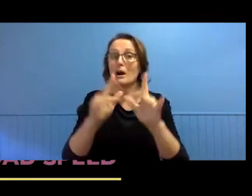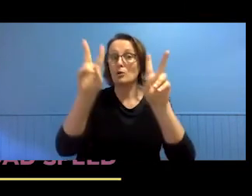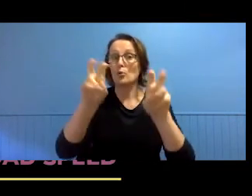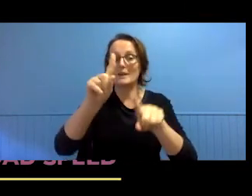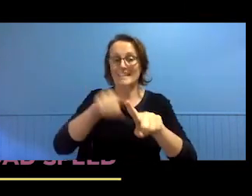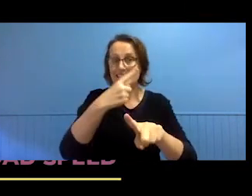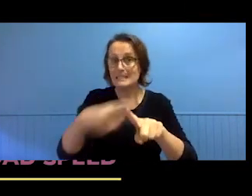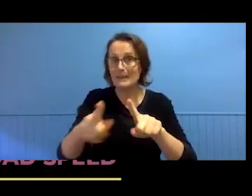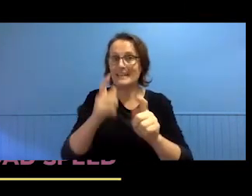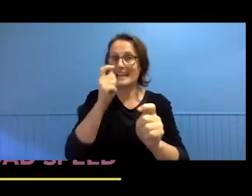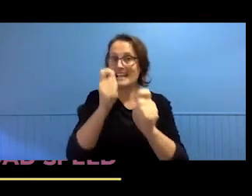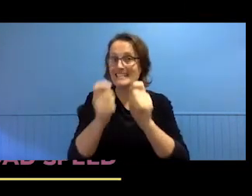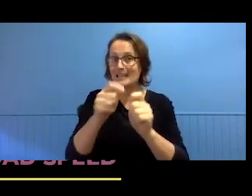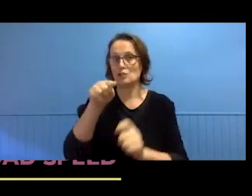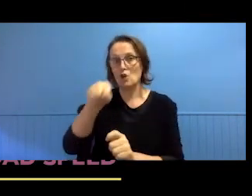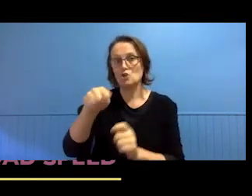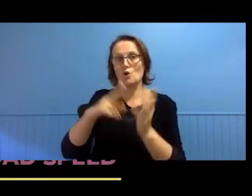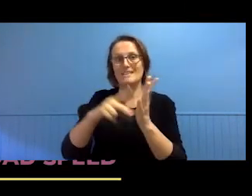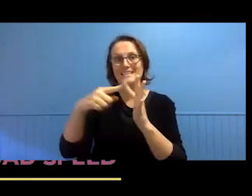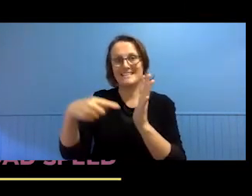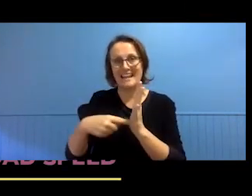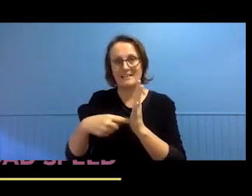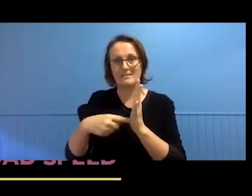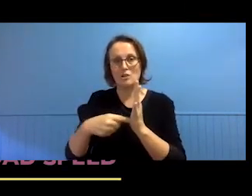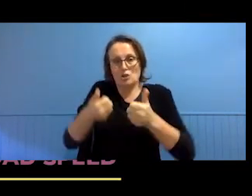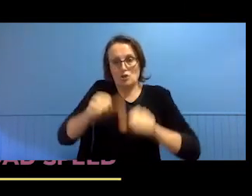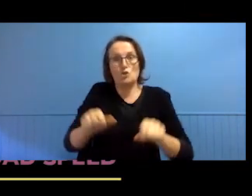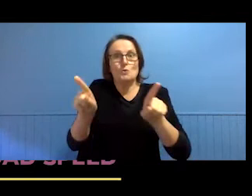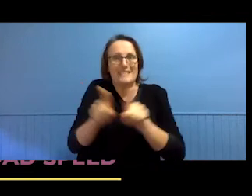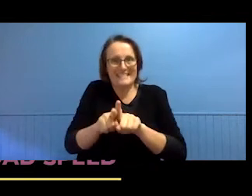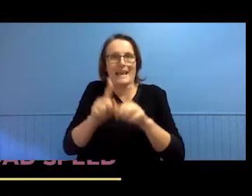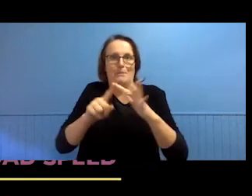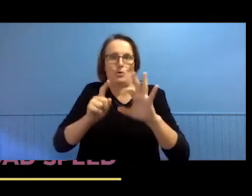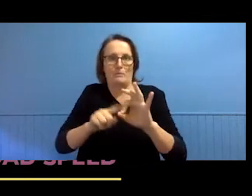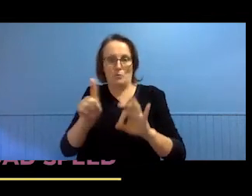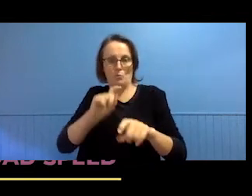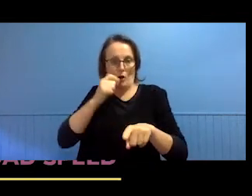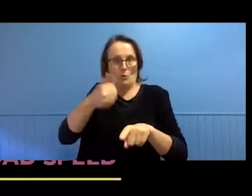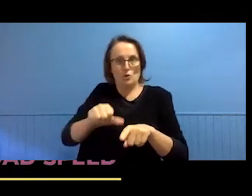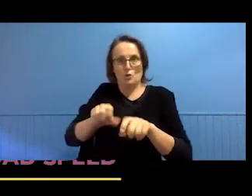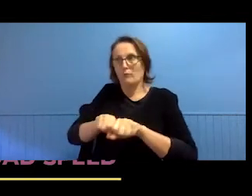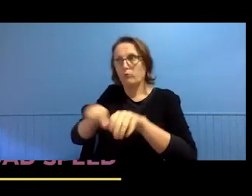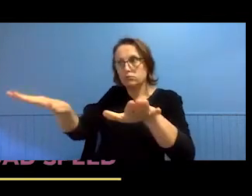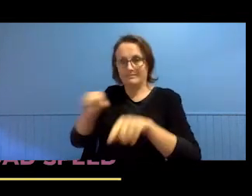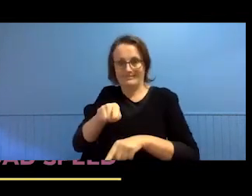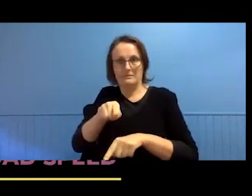cothis from the device you're going to be streaming from, if possible, and you'll be able to find out what your connection is. You can see on